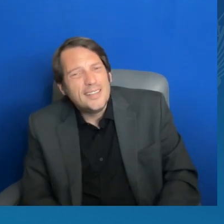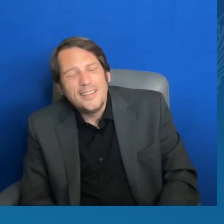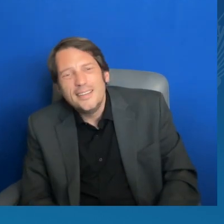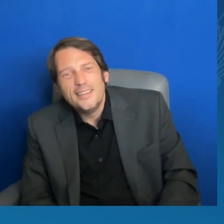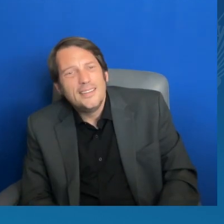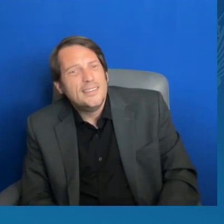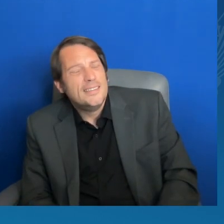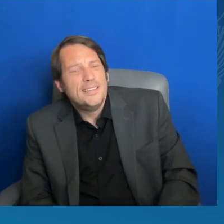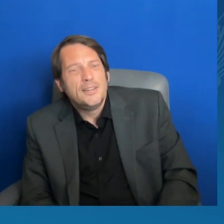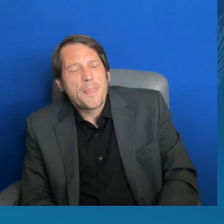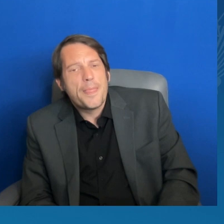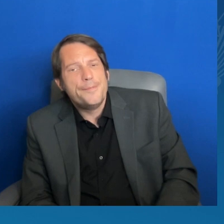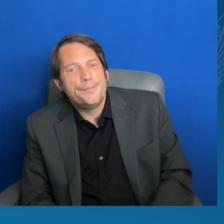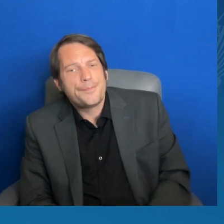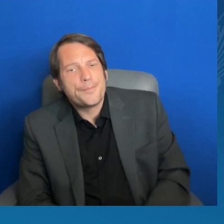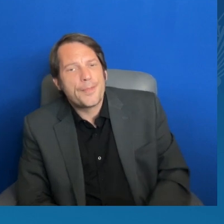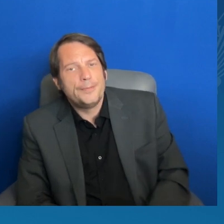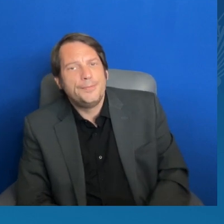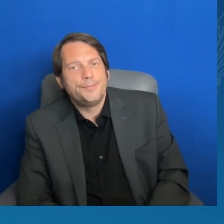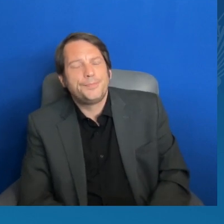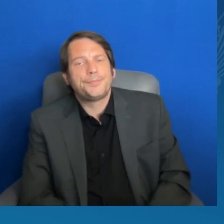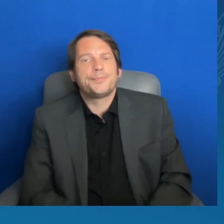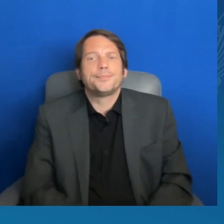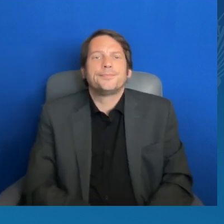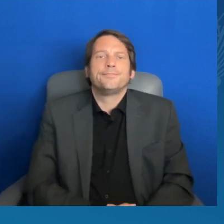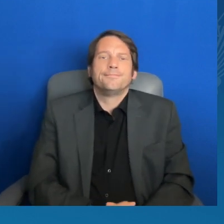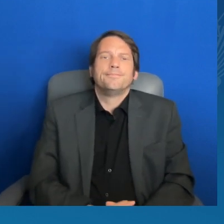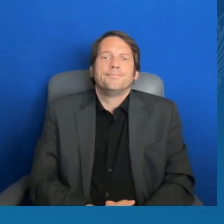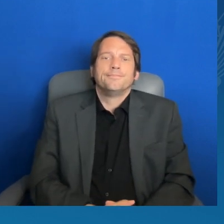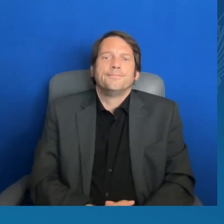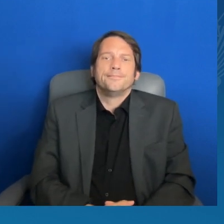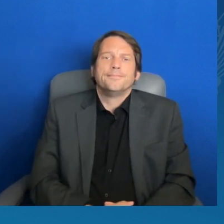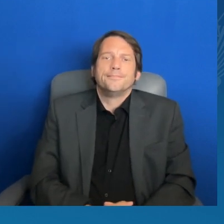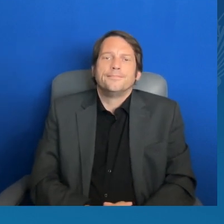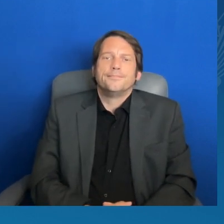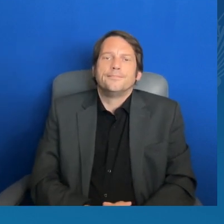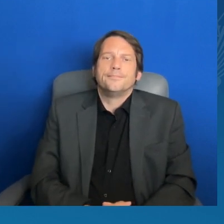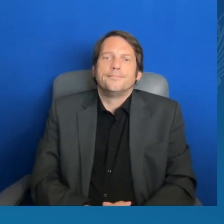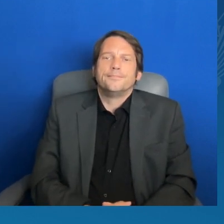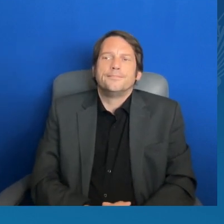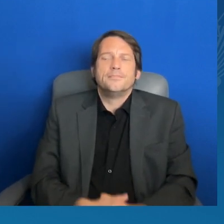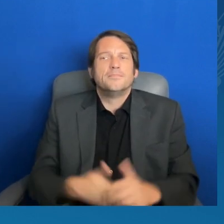But the trauma piece of this is so very real. The trauma piece of this,